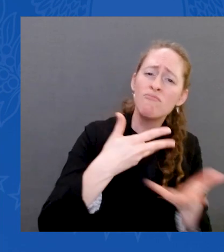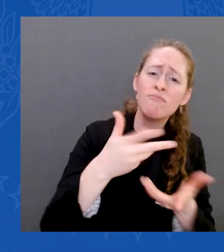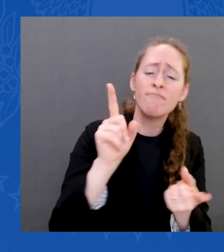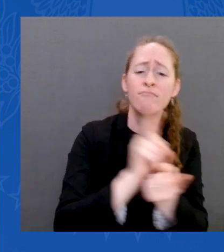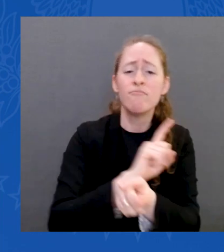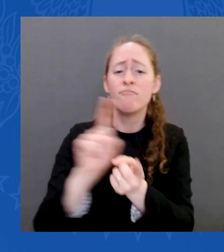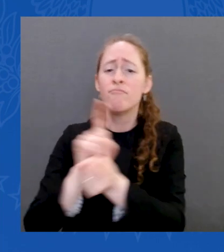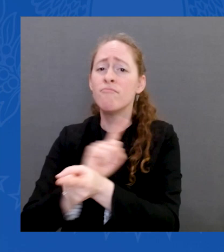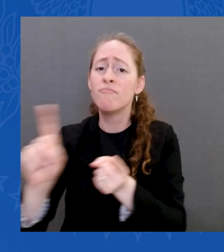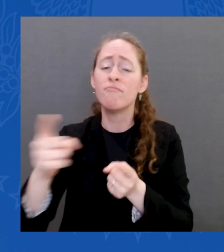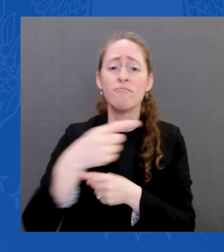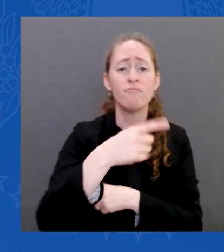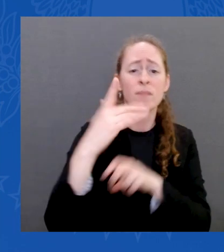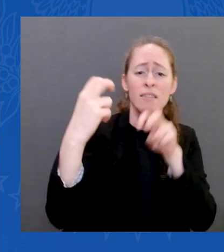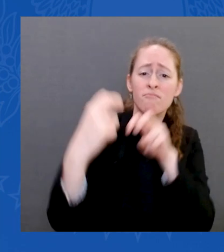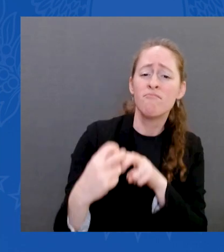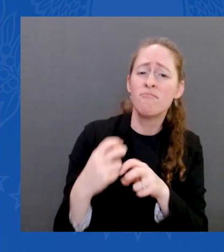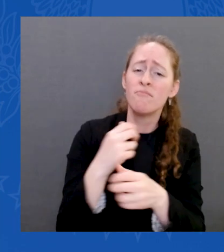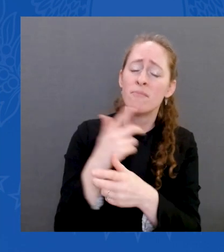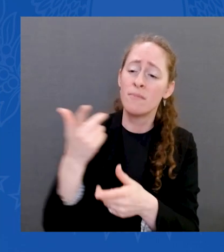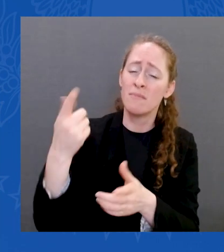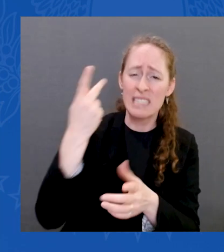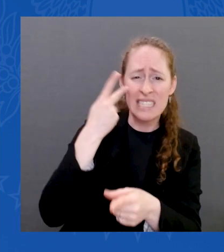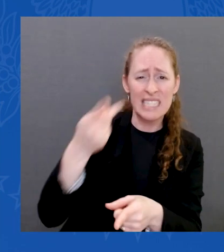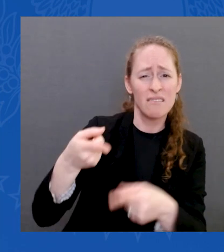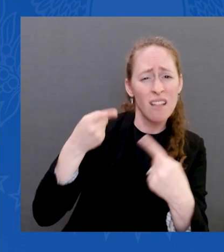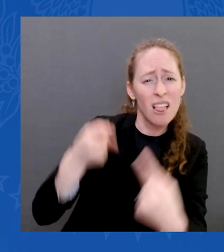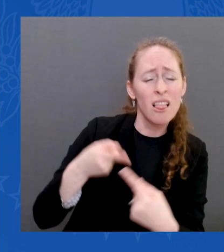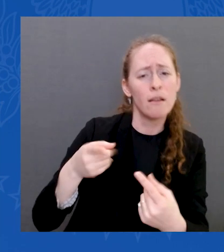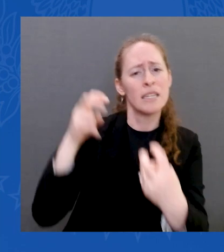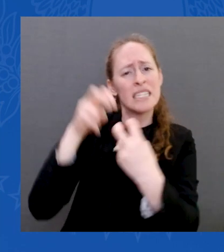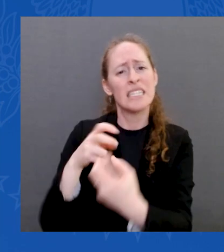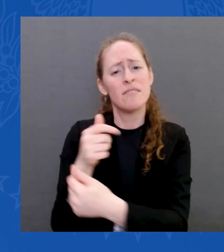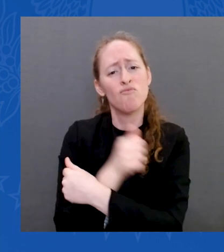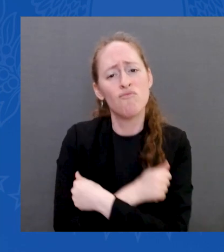or even something as simple as a granola bar to students who are hungry.